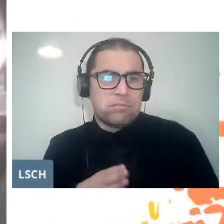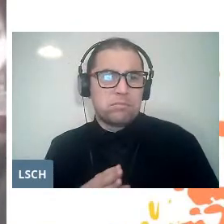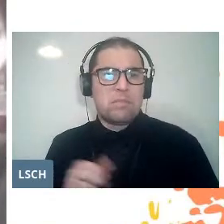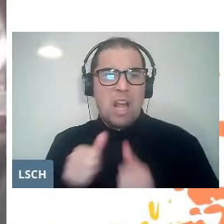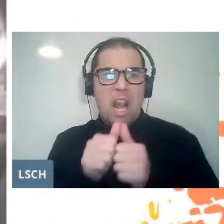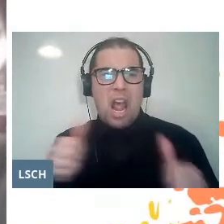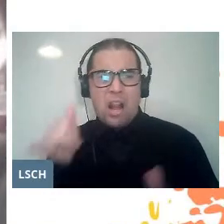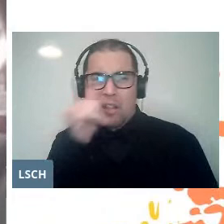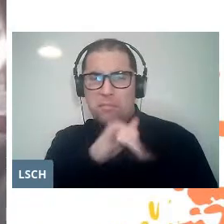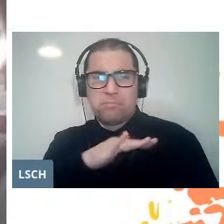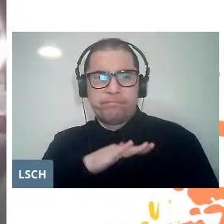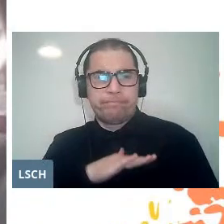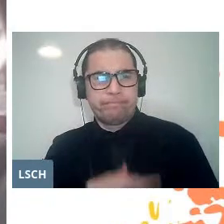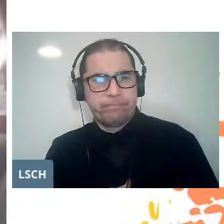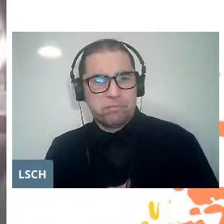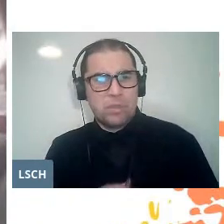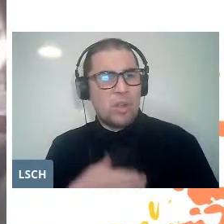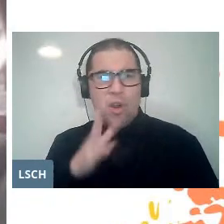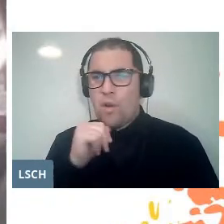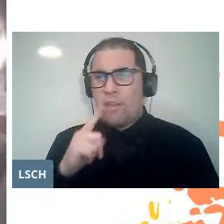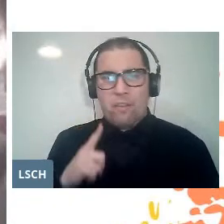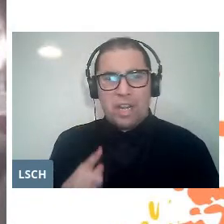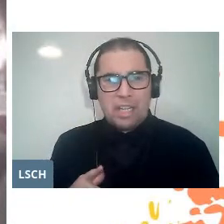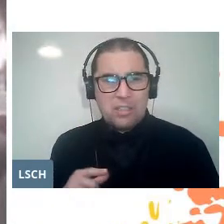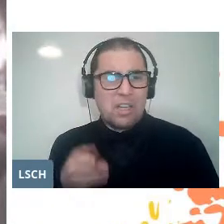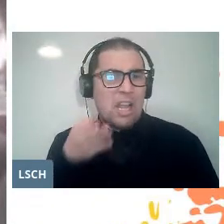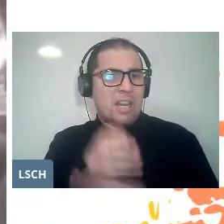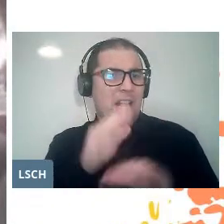They hadn't had a vacation to go see their family.